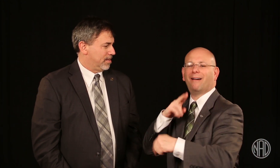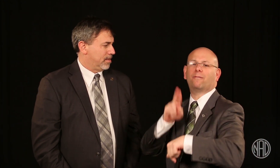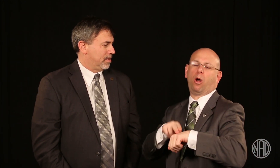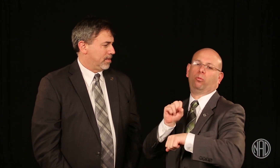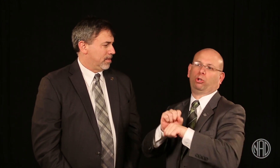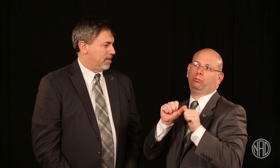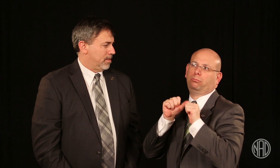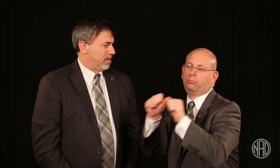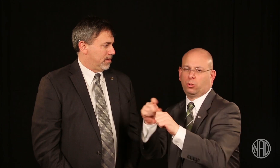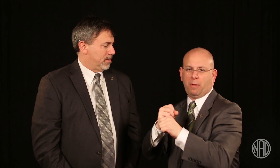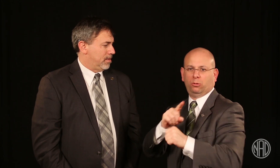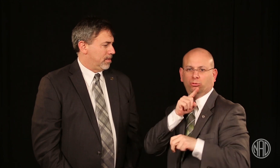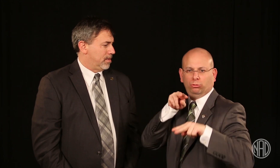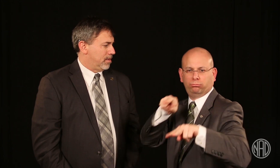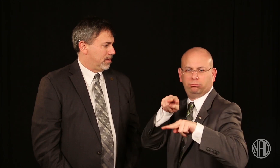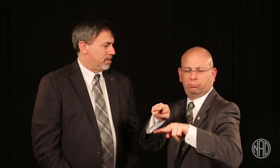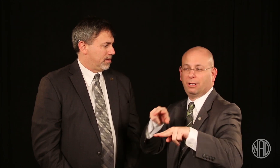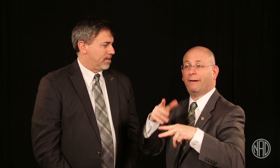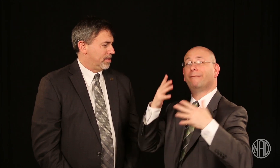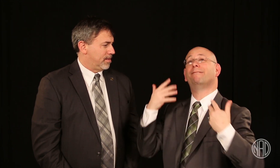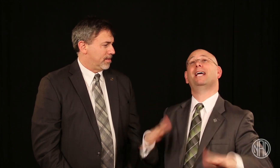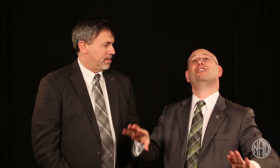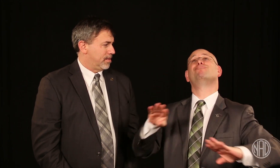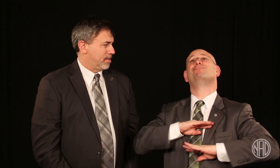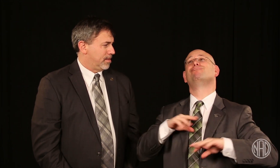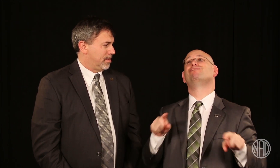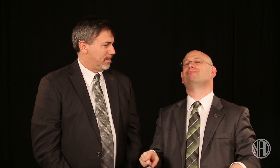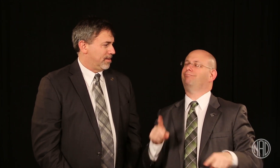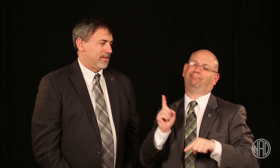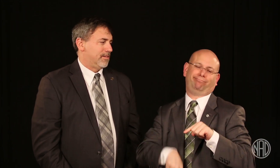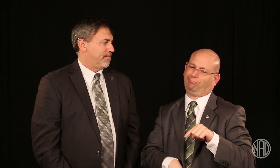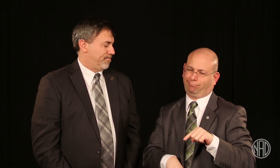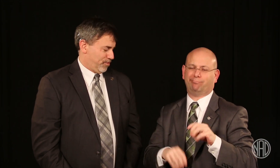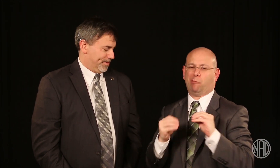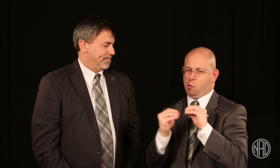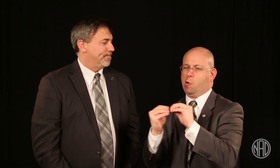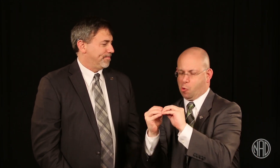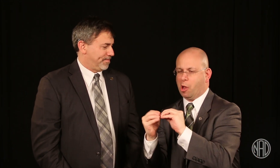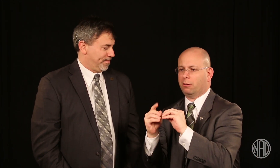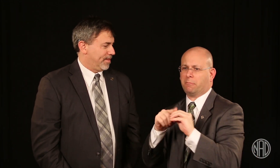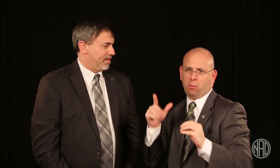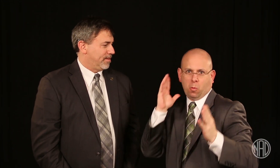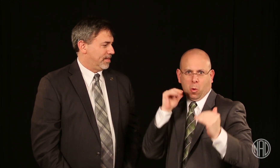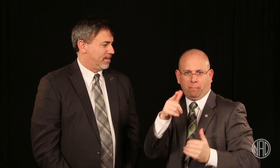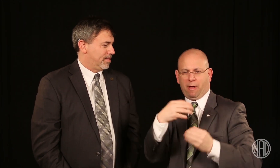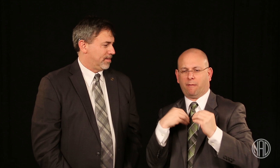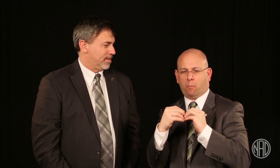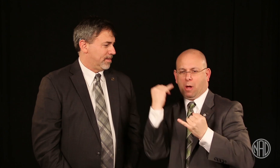Of course, there is much work to continue doing as we are yet not done.